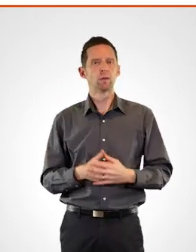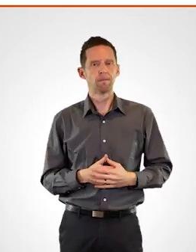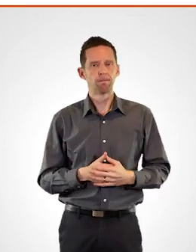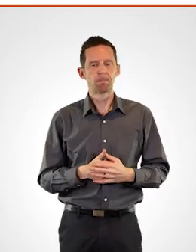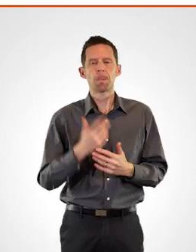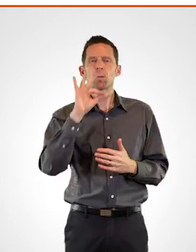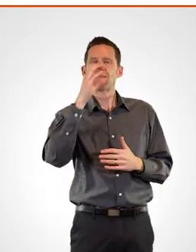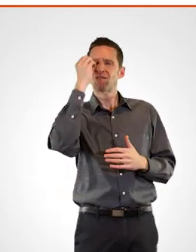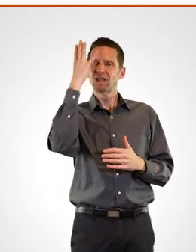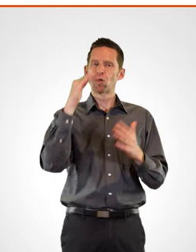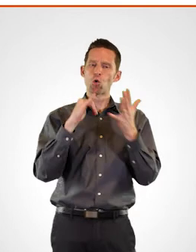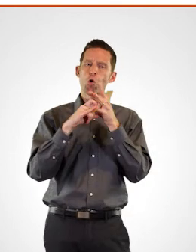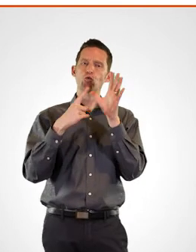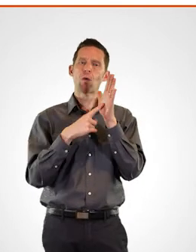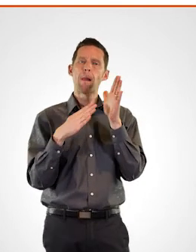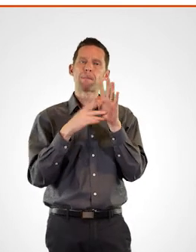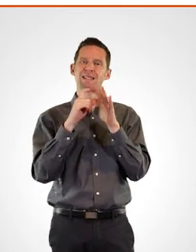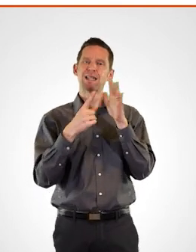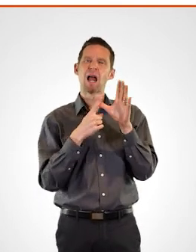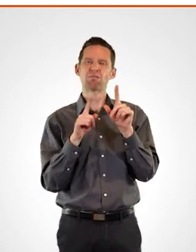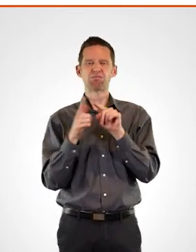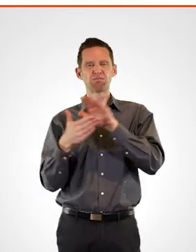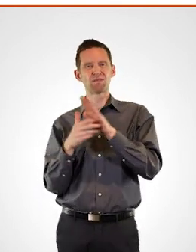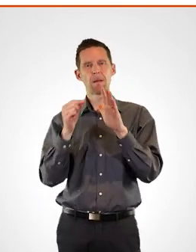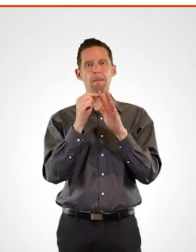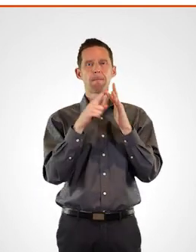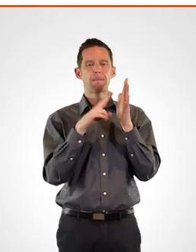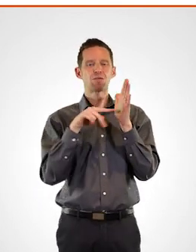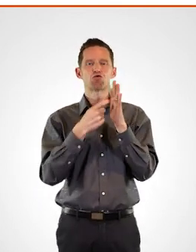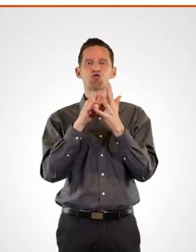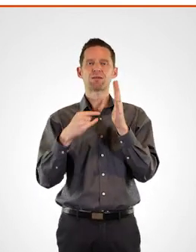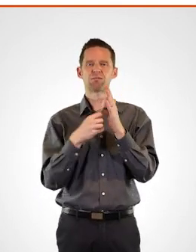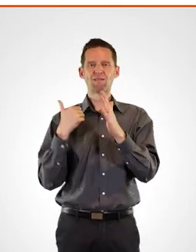And don't forget social media. So even things like Pinterest, and I have a website here that you could go to,